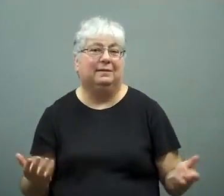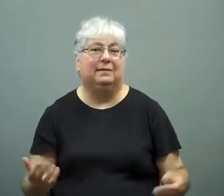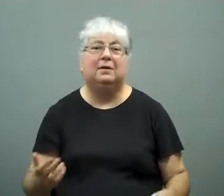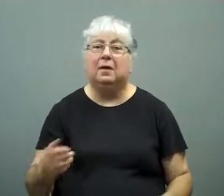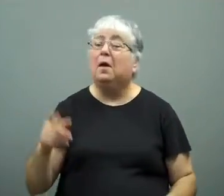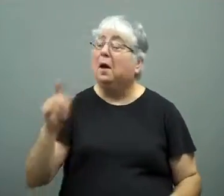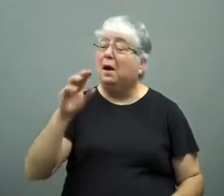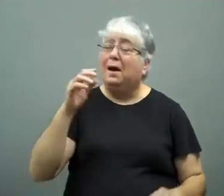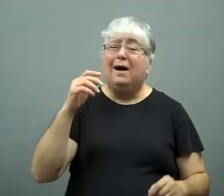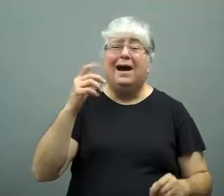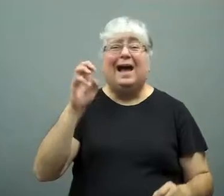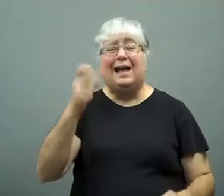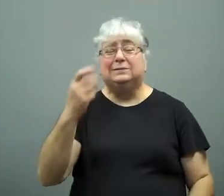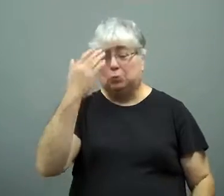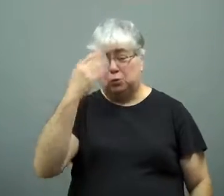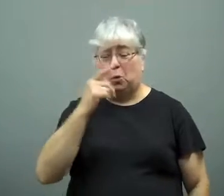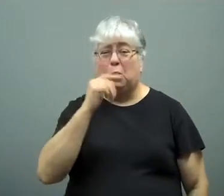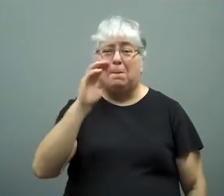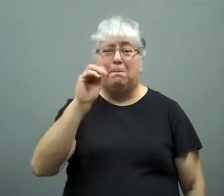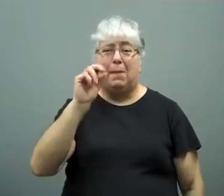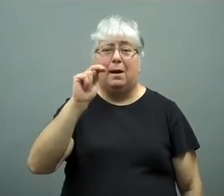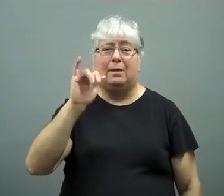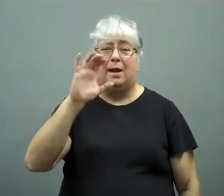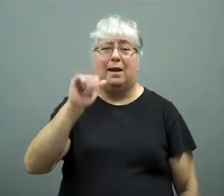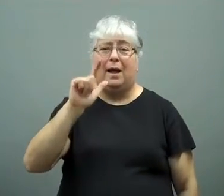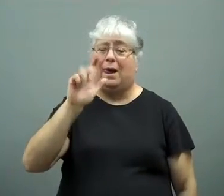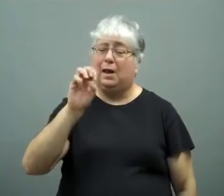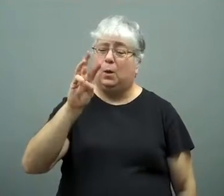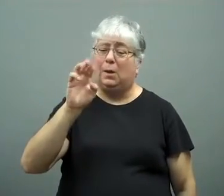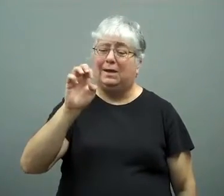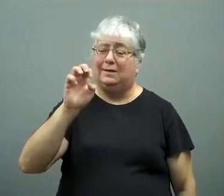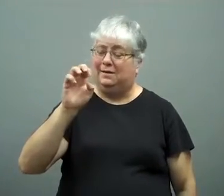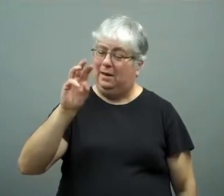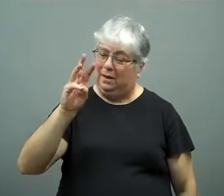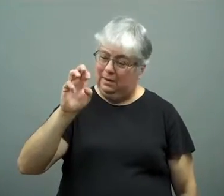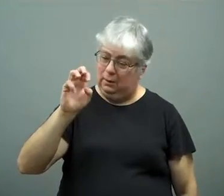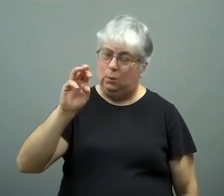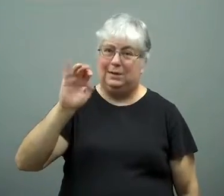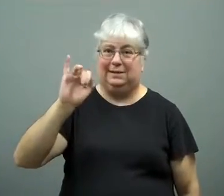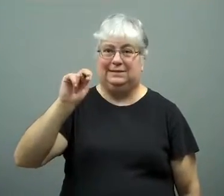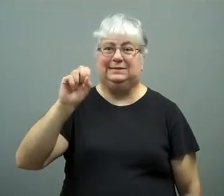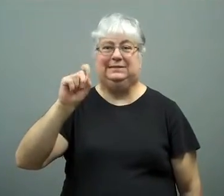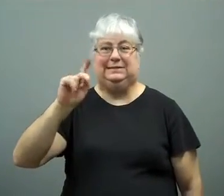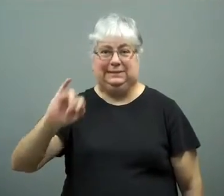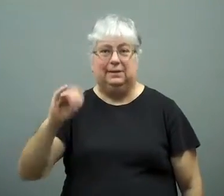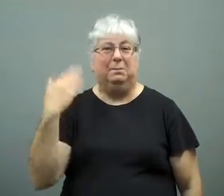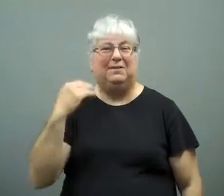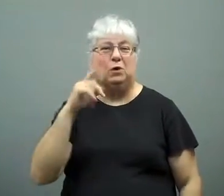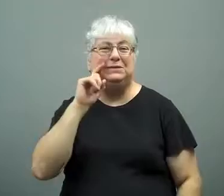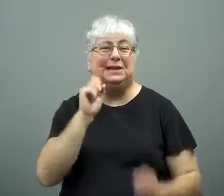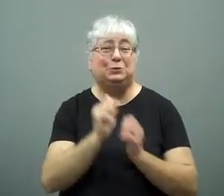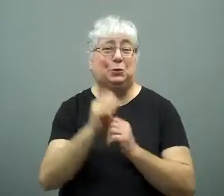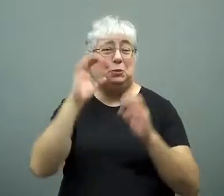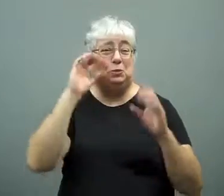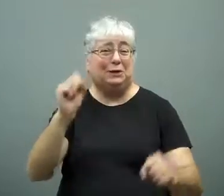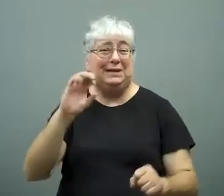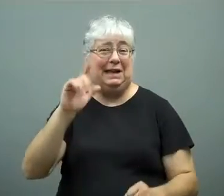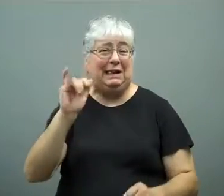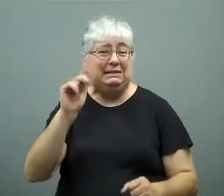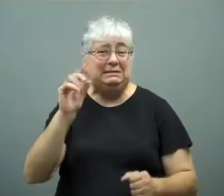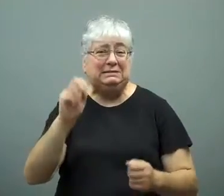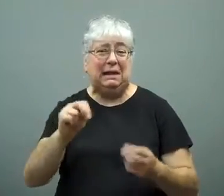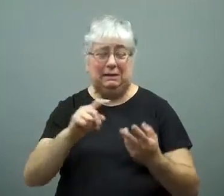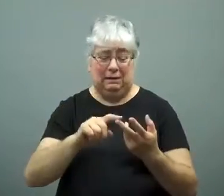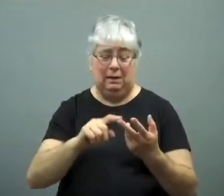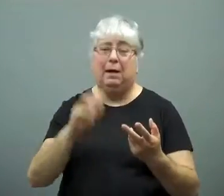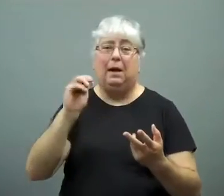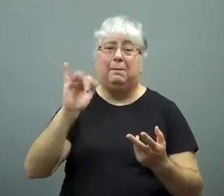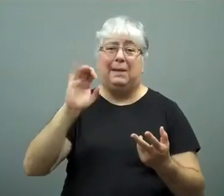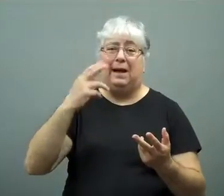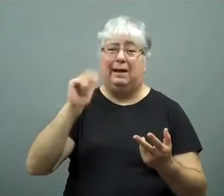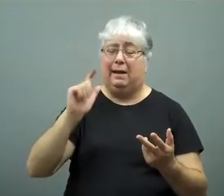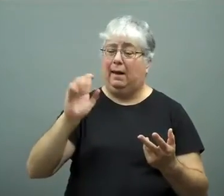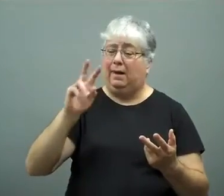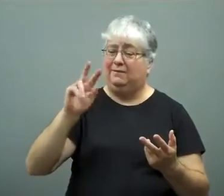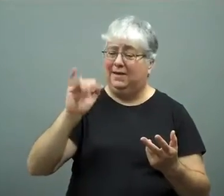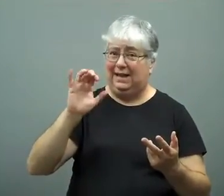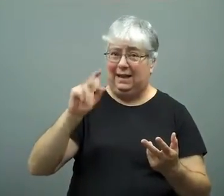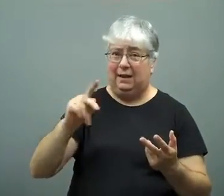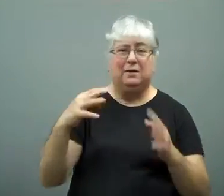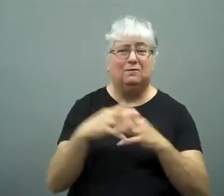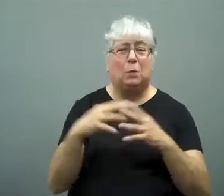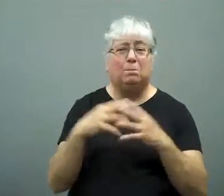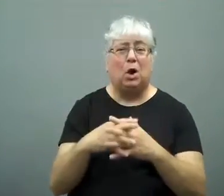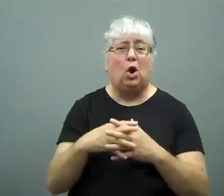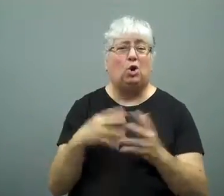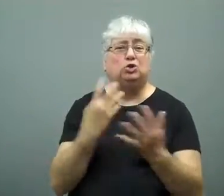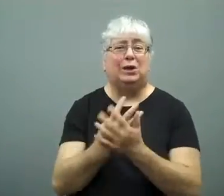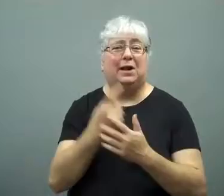Monica Lewinski, President Clinton's paramour,